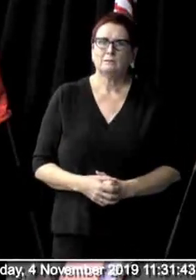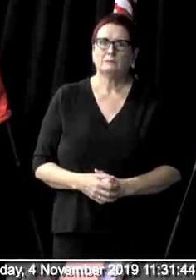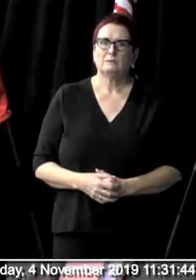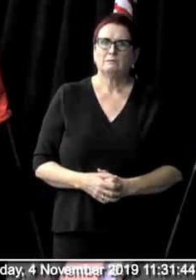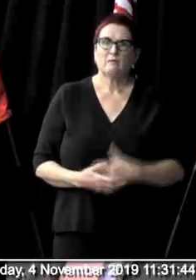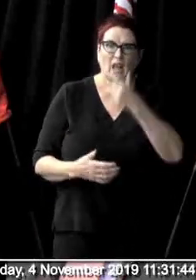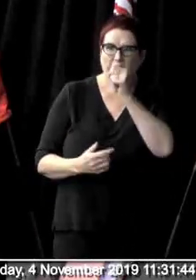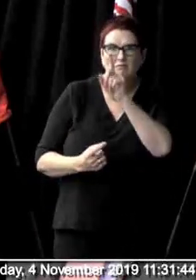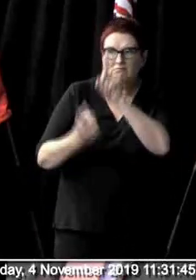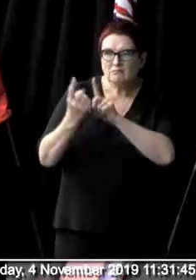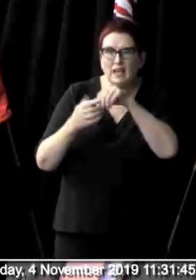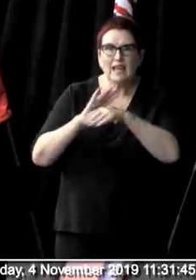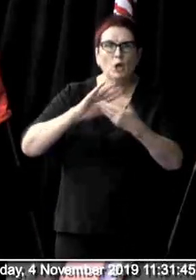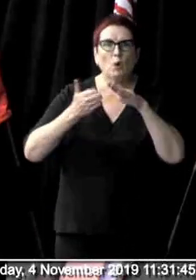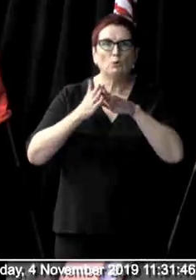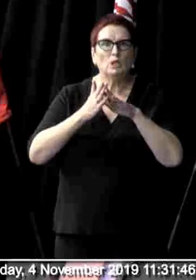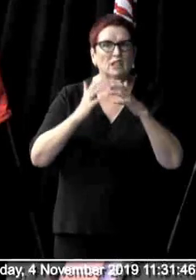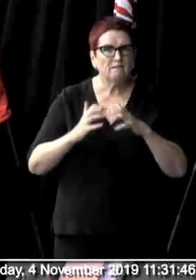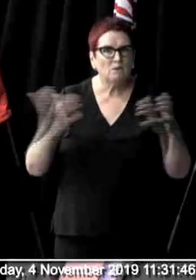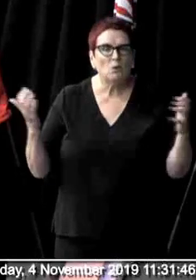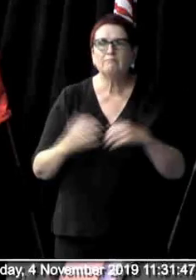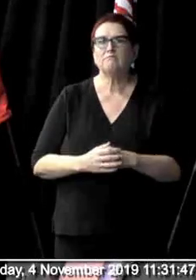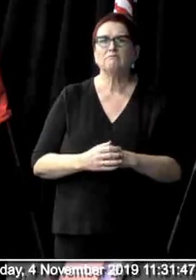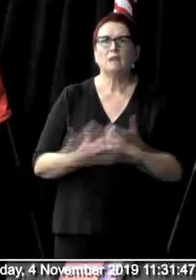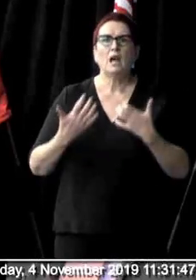community forums, public hearings, private sessions as well as over the phone.